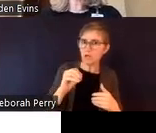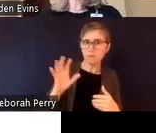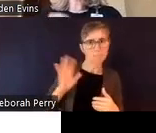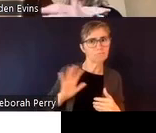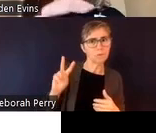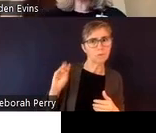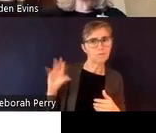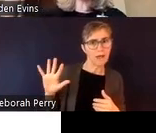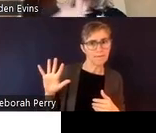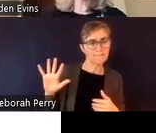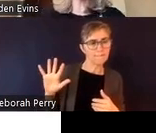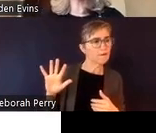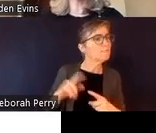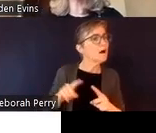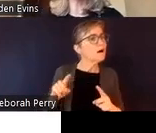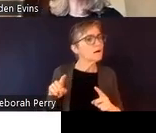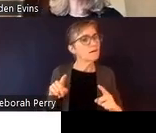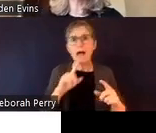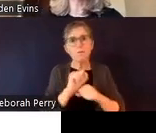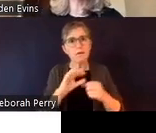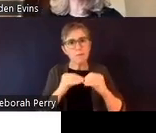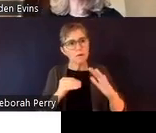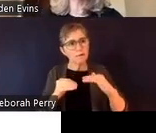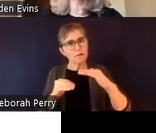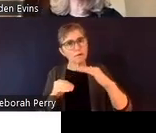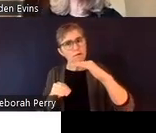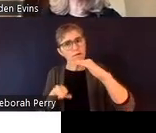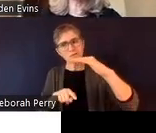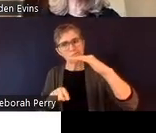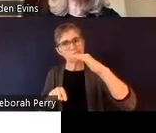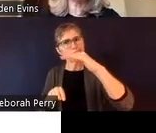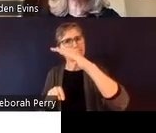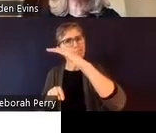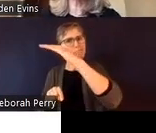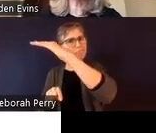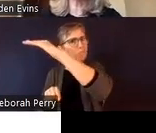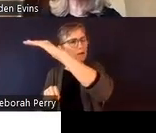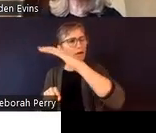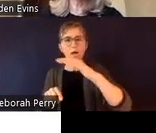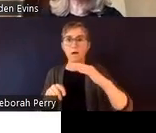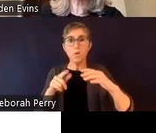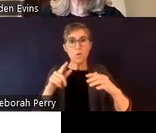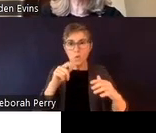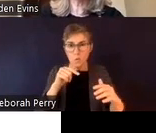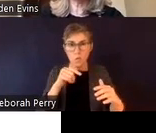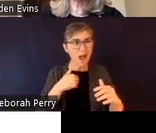actually diverging where the rate of rise is higher amongst those with psychiatric illness than